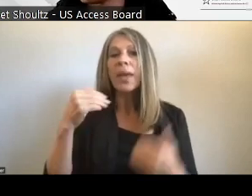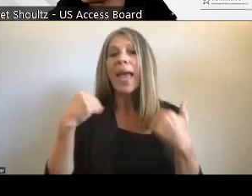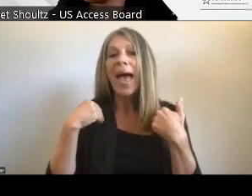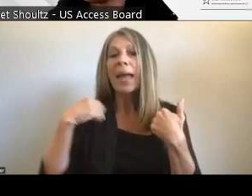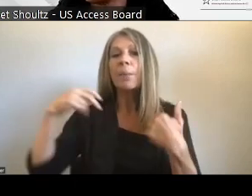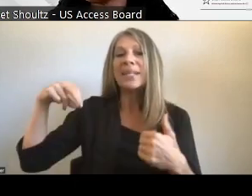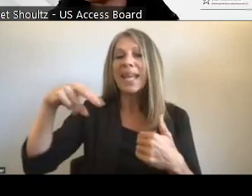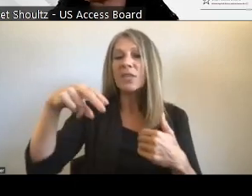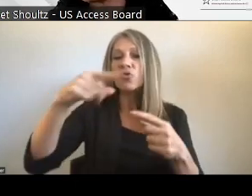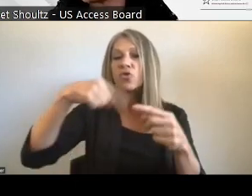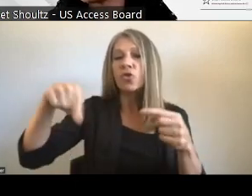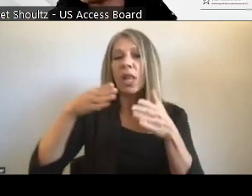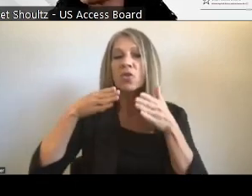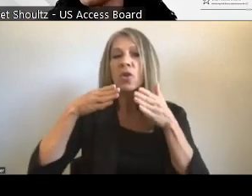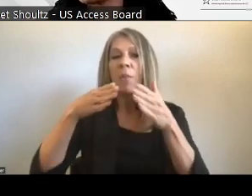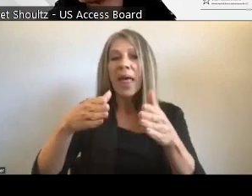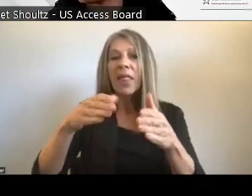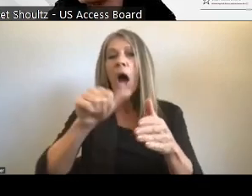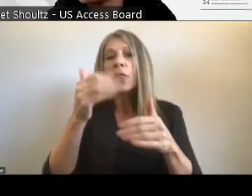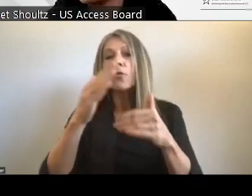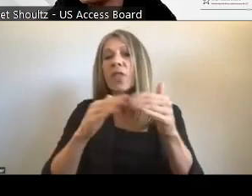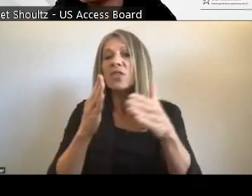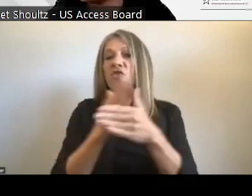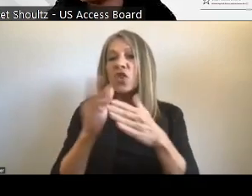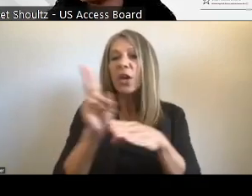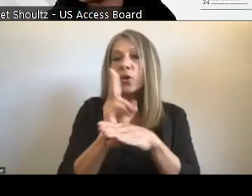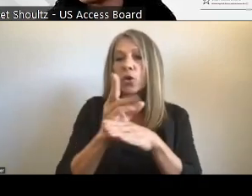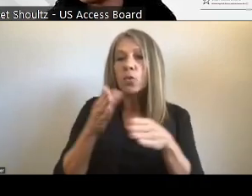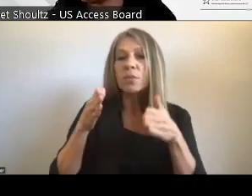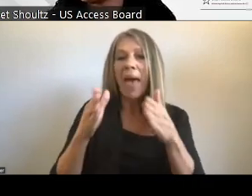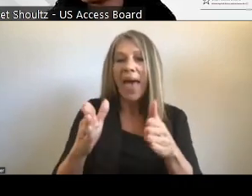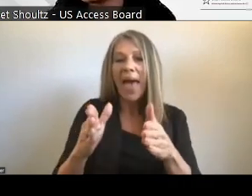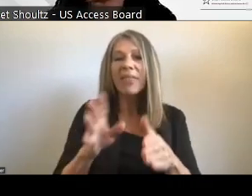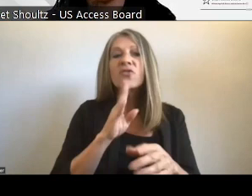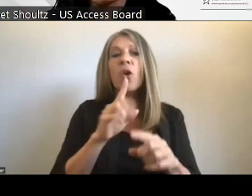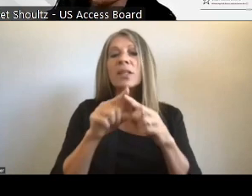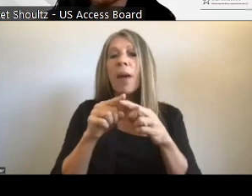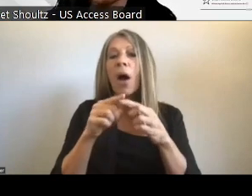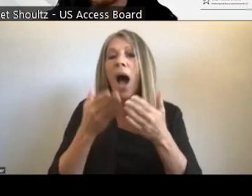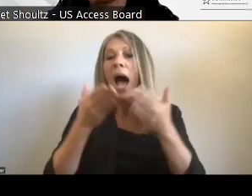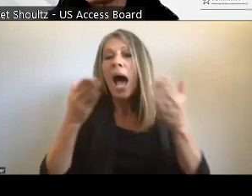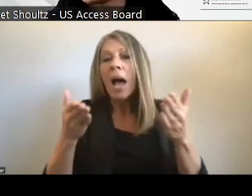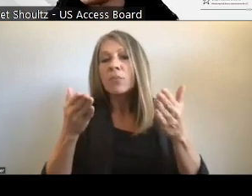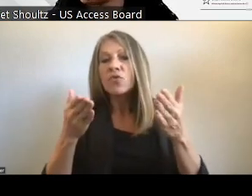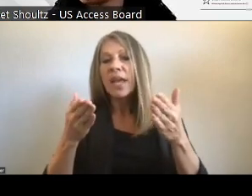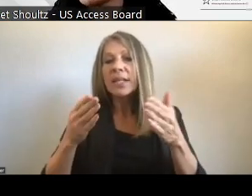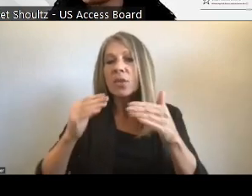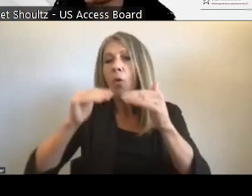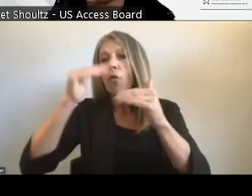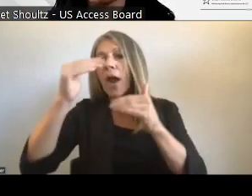paths other than shared use paths" and it spoke of objects overhanging any portion of a pedestrian